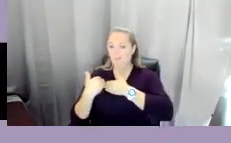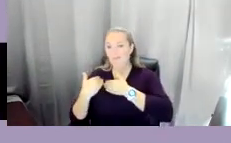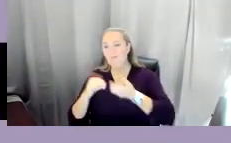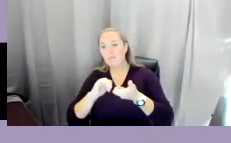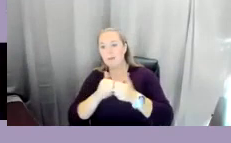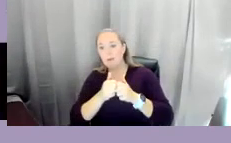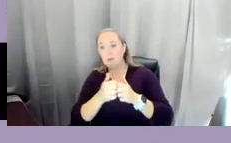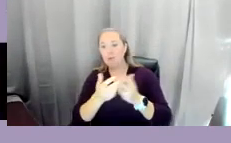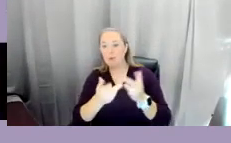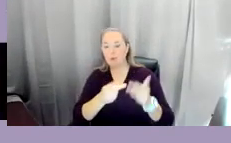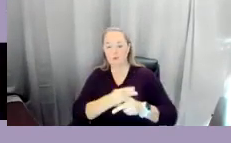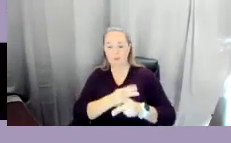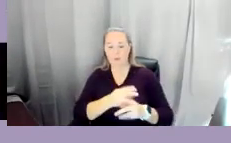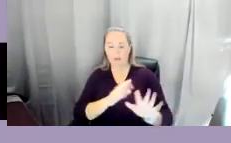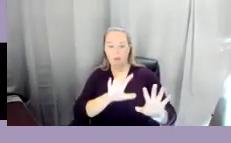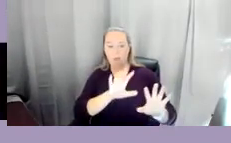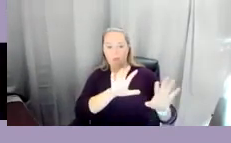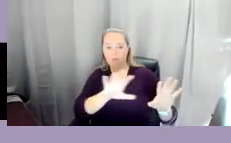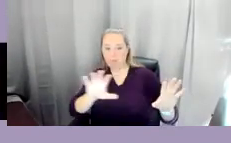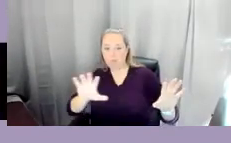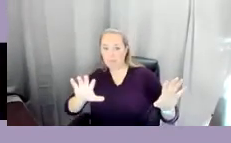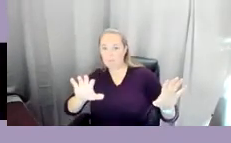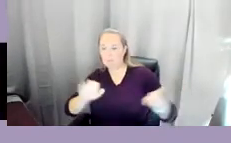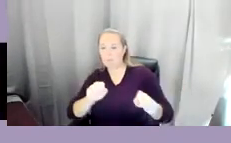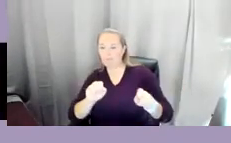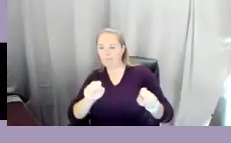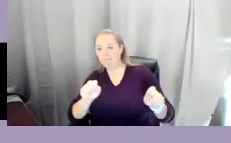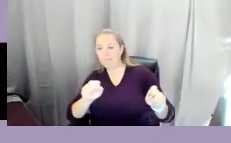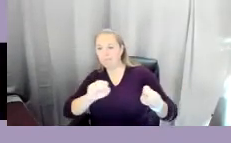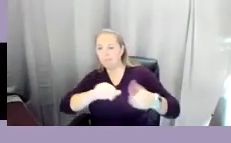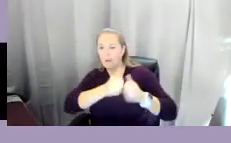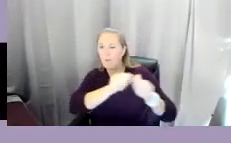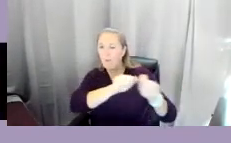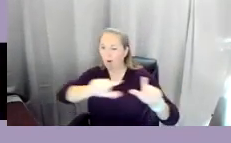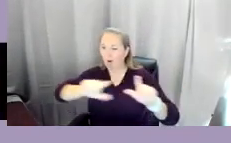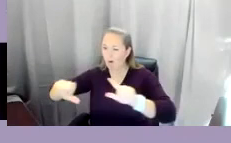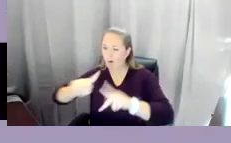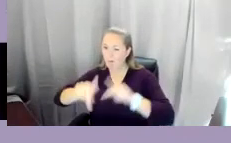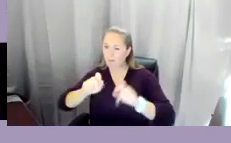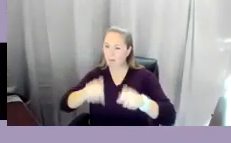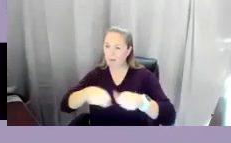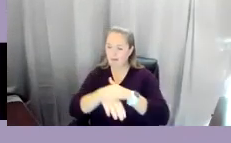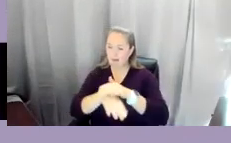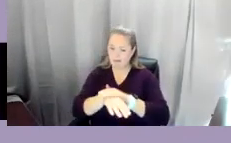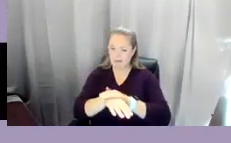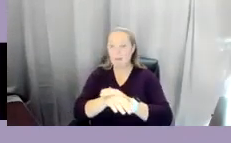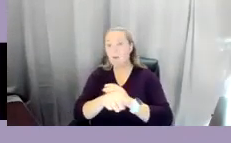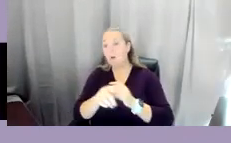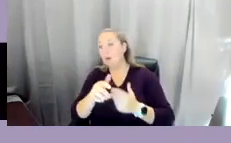AND OUR OVERARCHING GOAL IS TO ENSURE THAT ALL PEOPLE, REGARDLESS OF WHO THEY ARE AND WHERE THEY LIVE, HAVE THE OPPORTUNITY TO THRIVE WITH FULL AND EQUAL ACCESS TO OPPORTUNITY, POWER AND RESOURCES. WE HAVE AN IMAGE OF